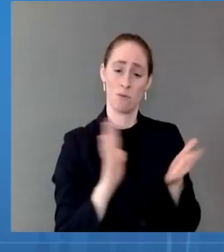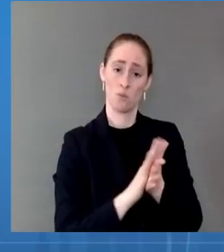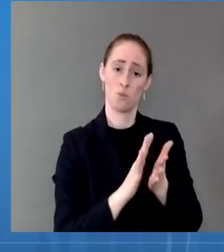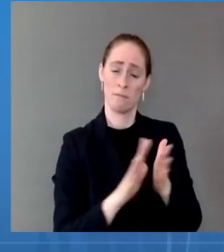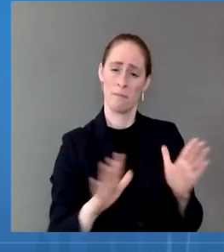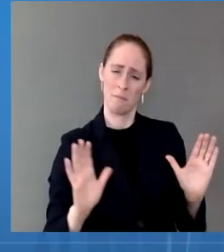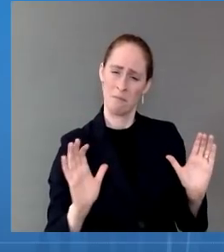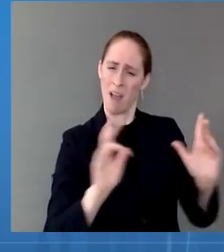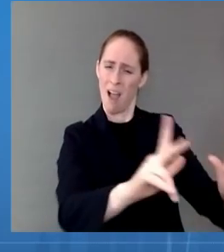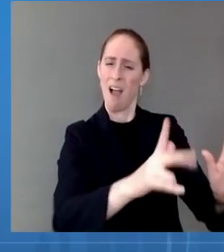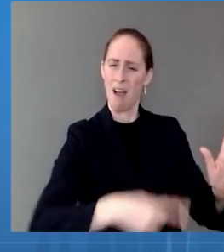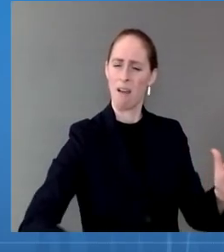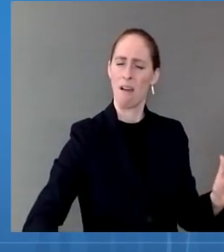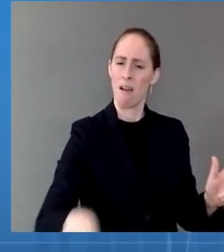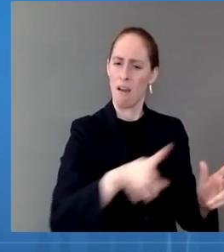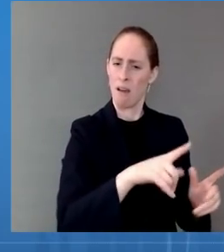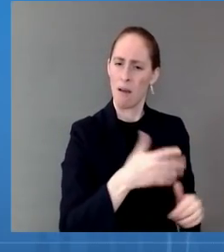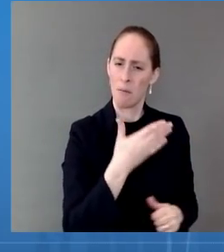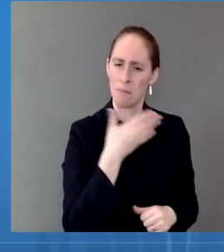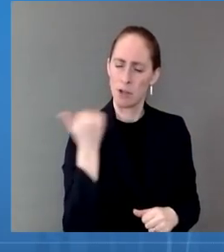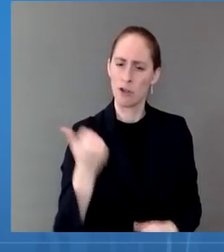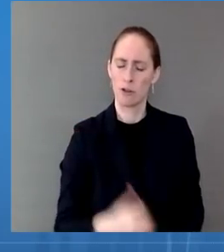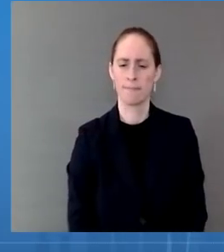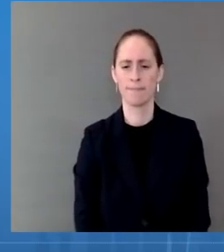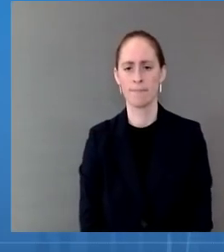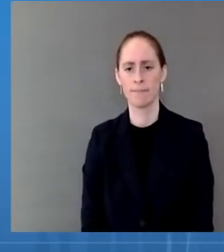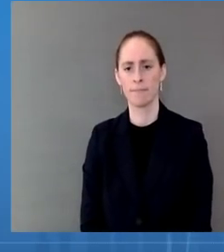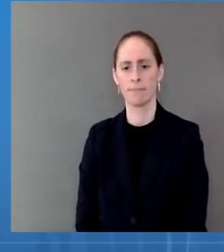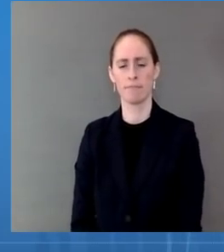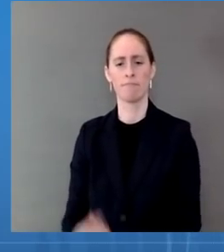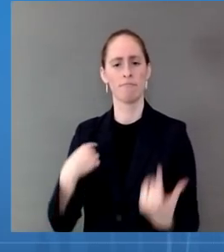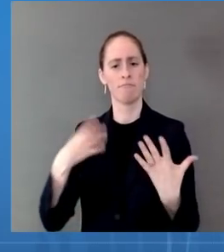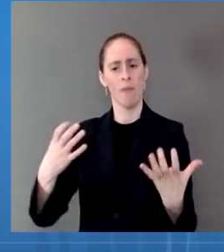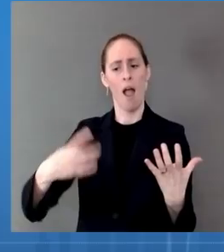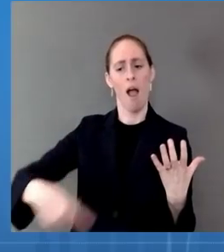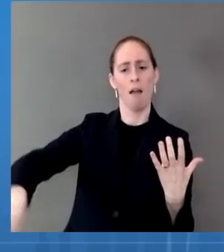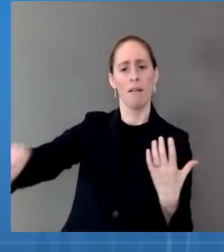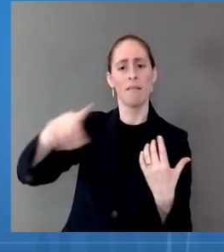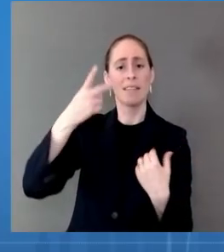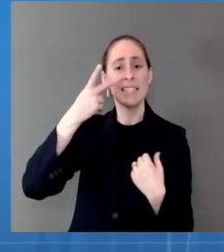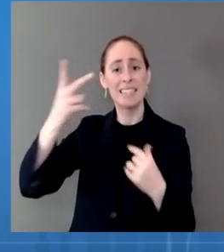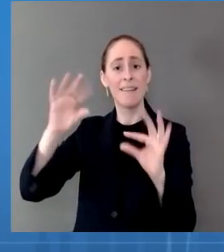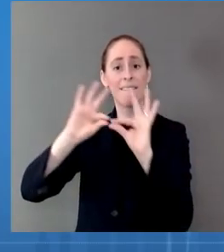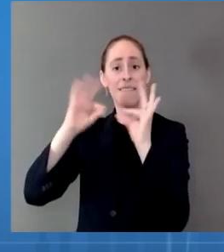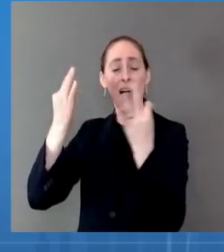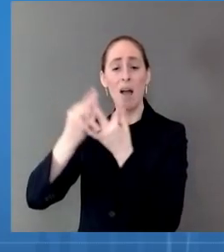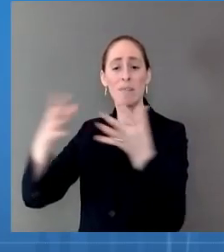These are an important part of helping kids get back so much of what they need. But the truth is that our kids have been struggling